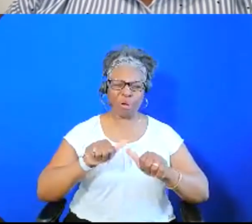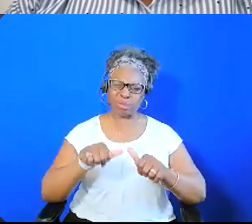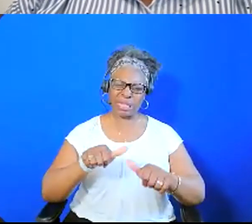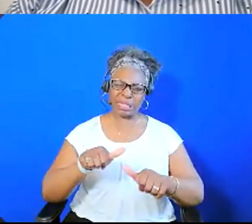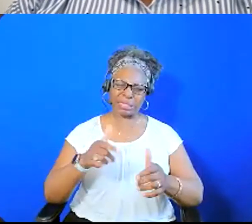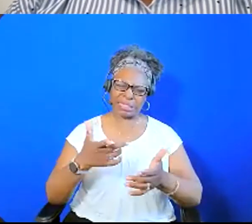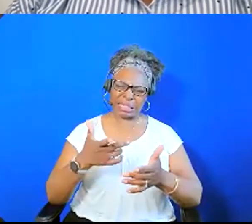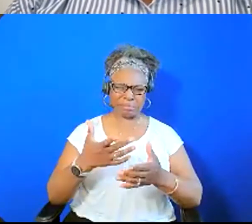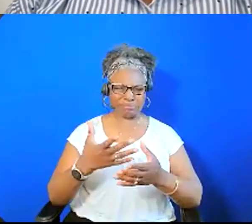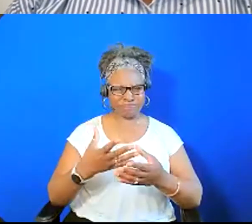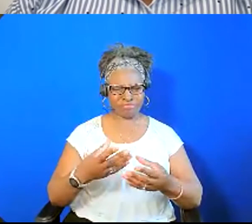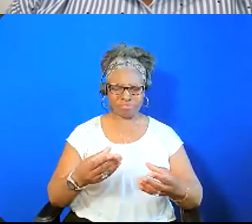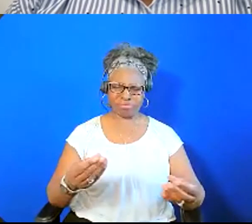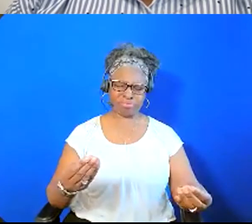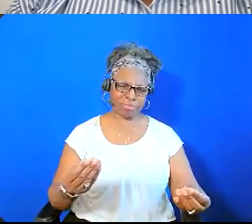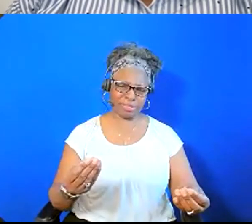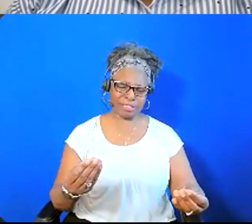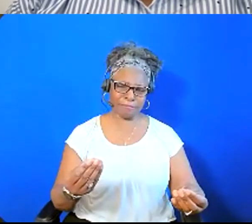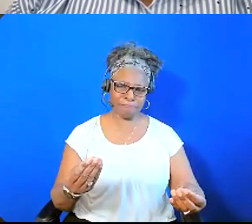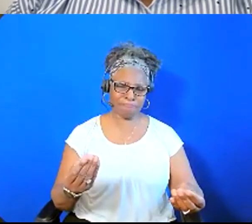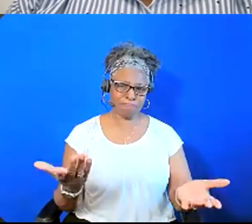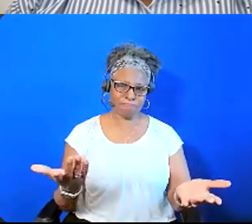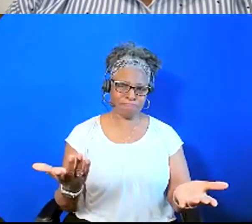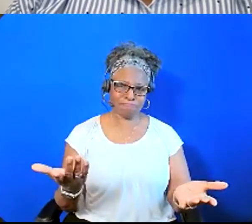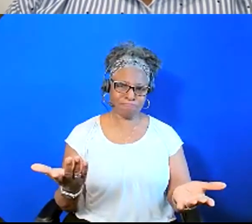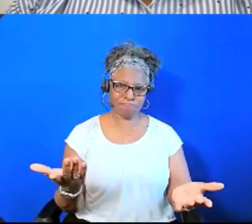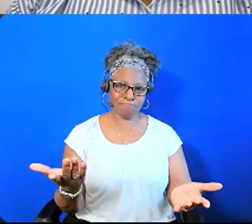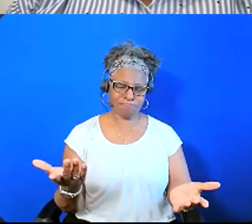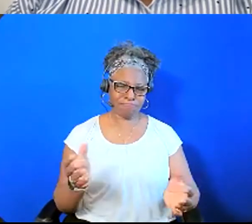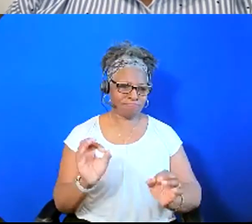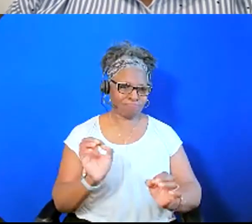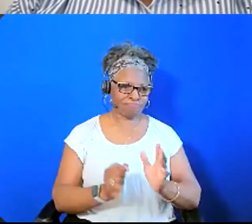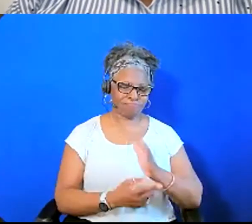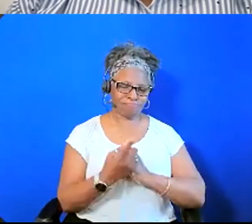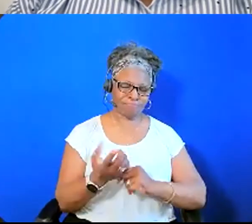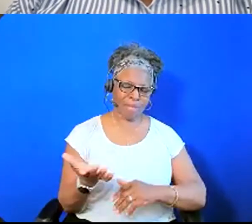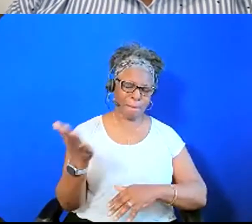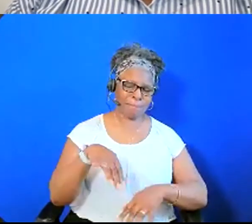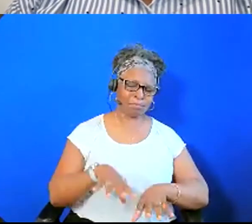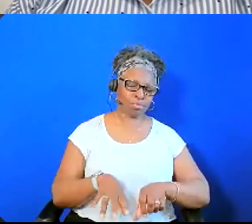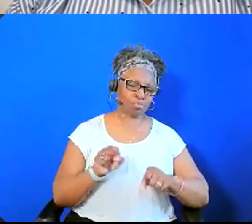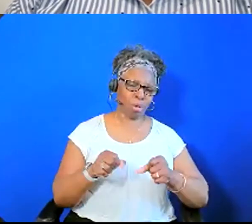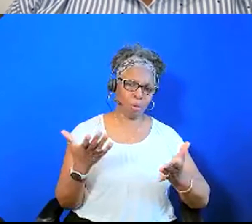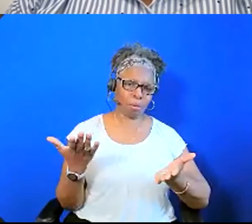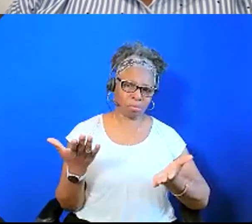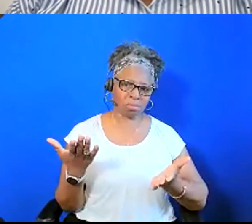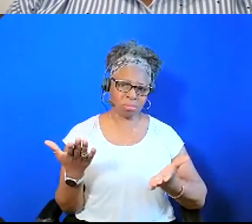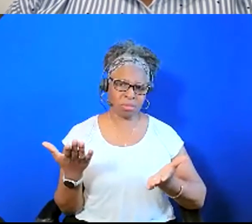and we came back to where we are, where we were before. So, so this is this, this is, I think, really important to kind of